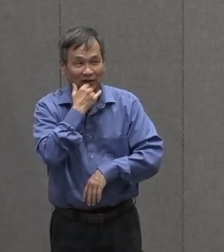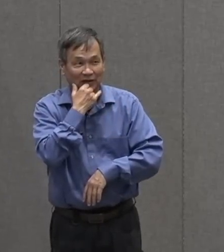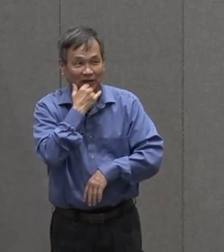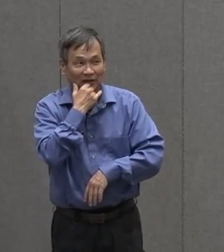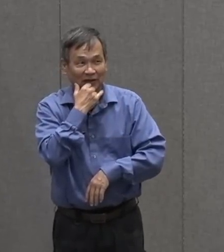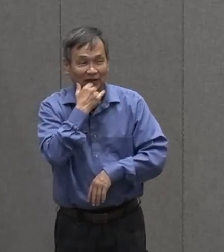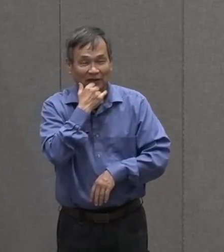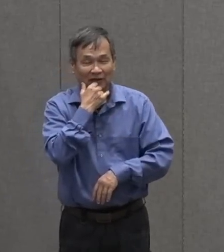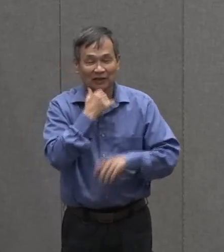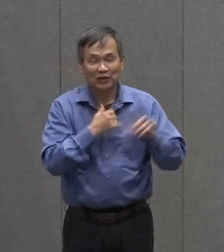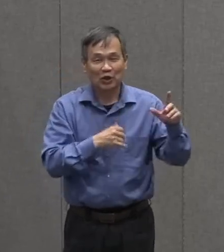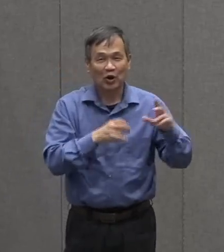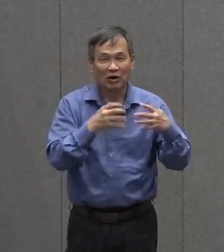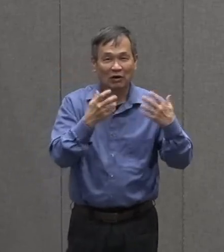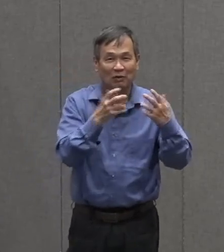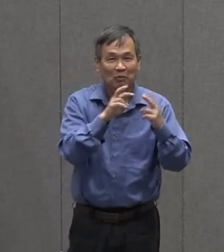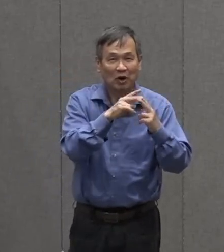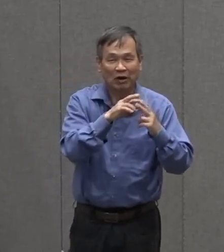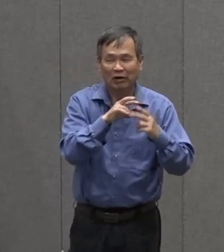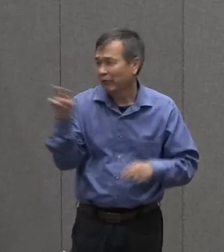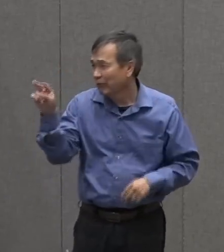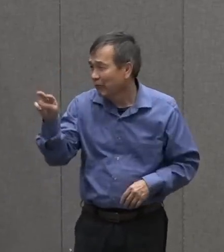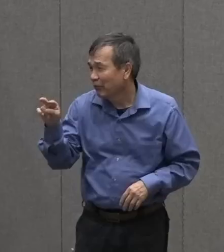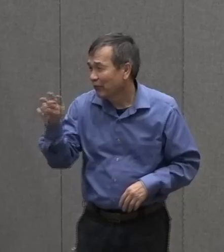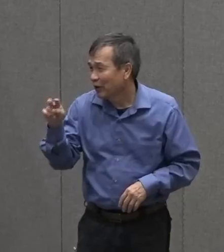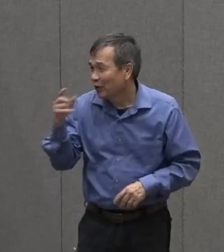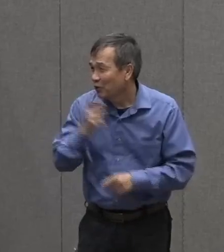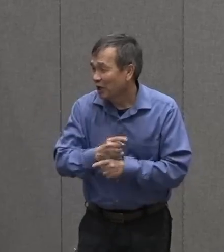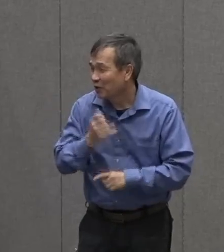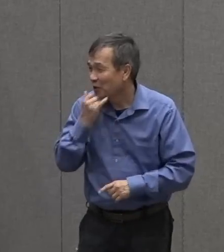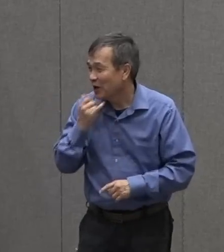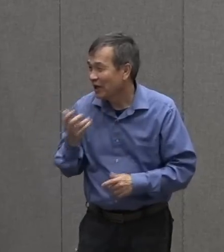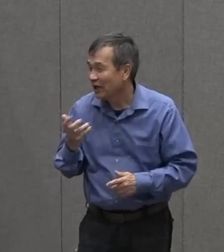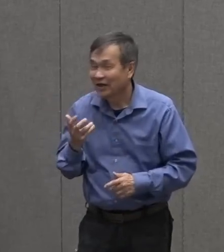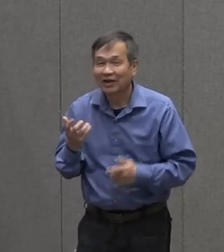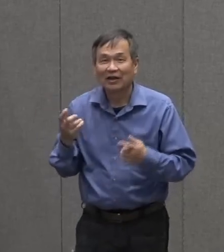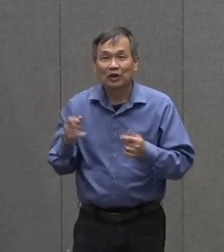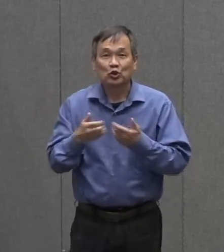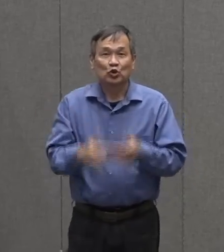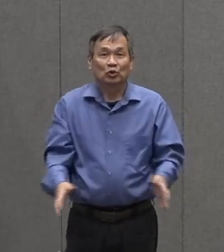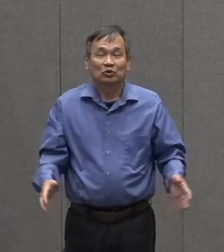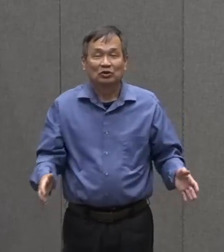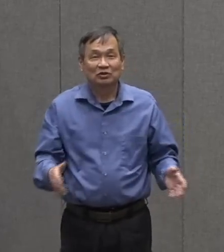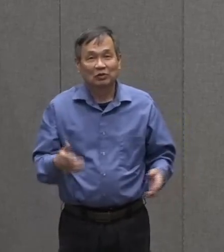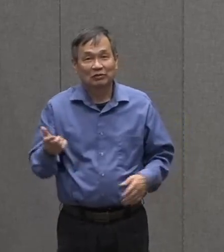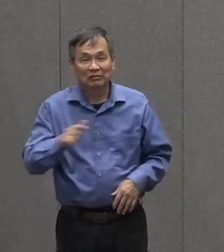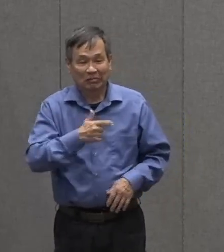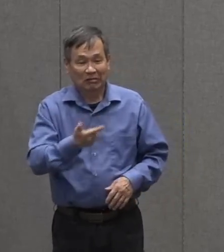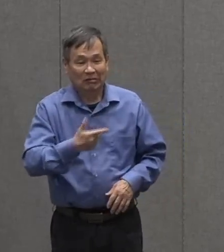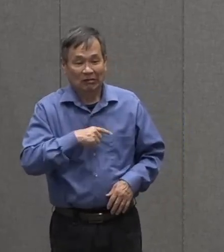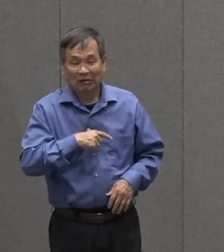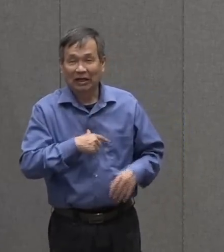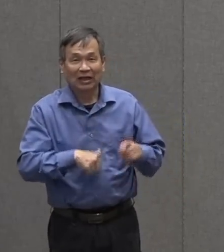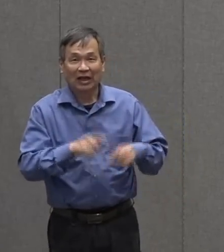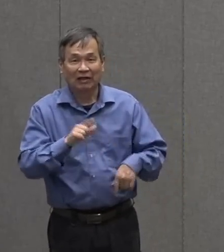hopefully your partner's checking your math. Yeah. - You lose the turn. So then if I had done that math wrong,